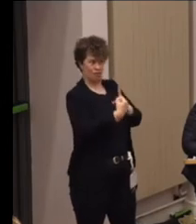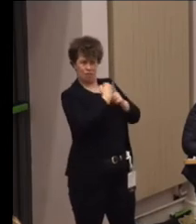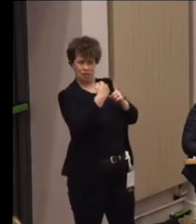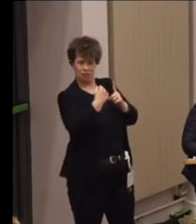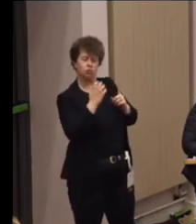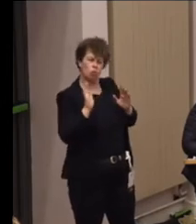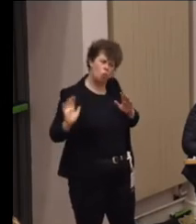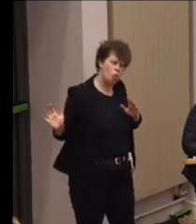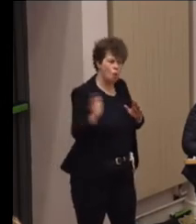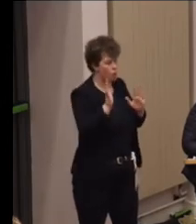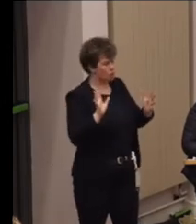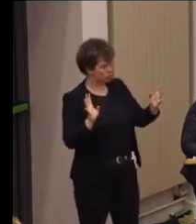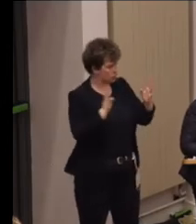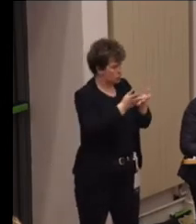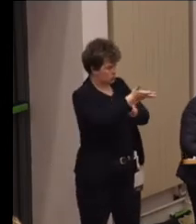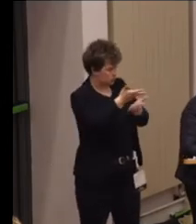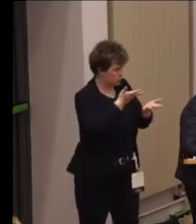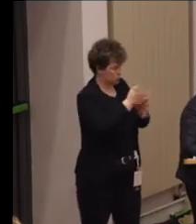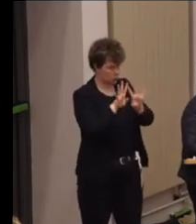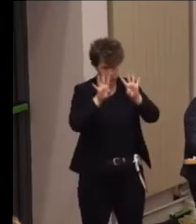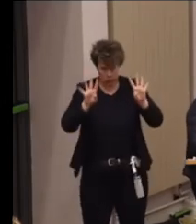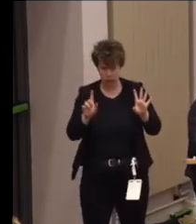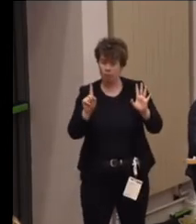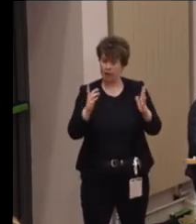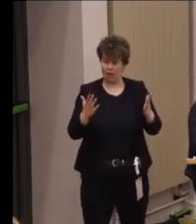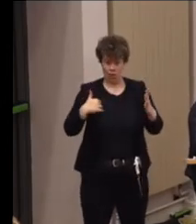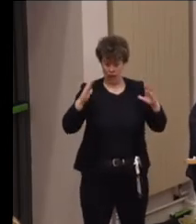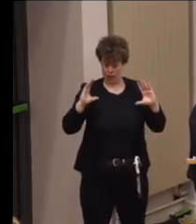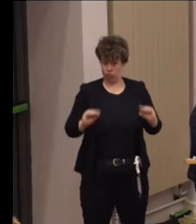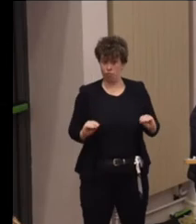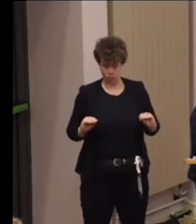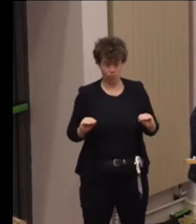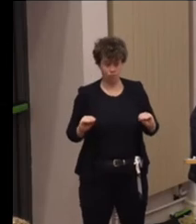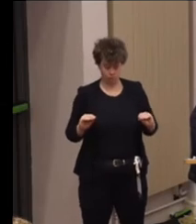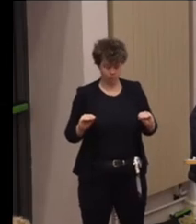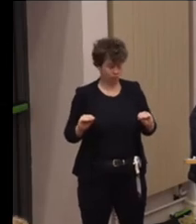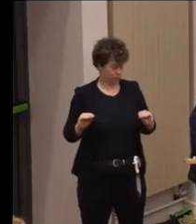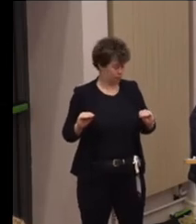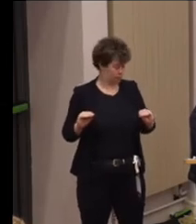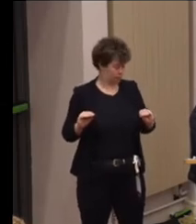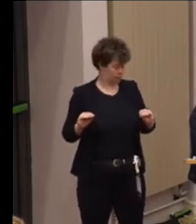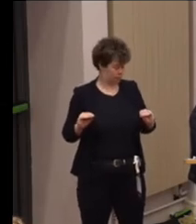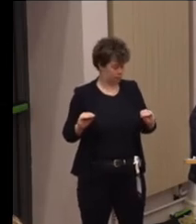one is left behind. I will just stop here, my presentations and